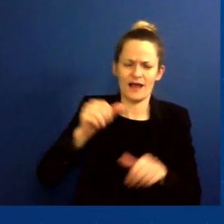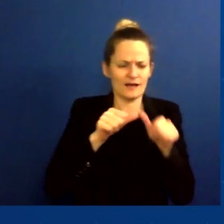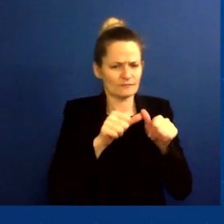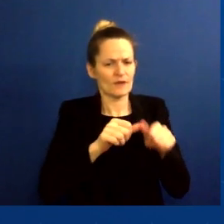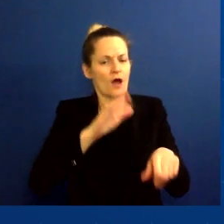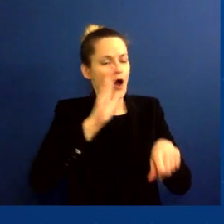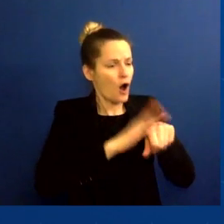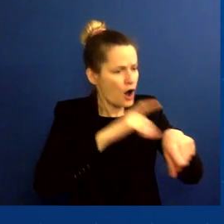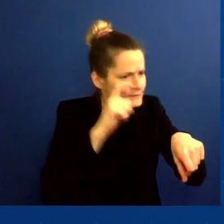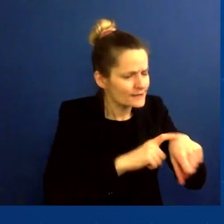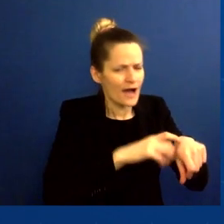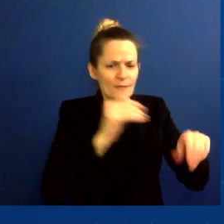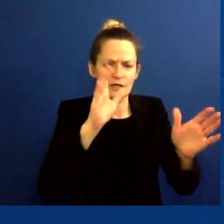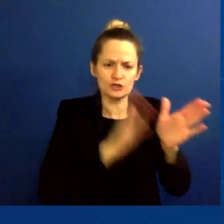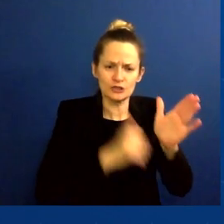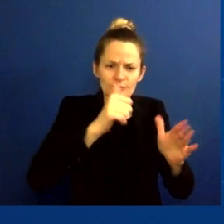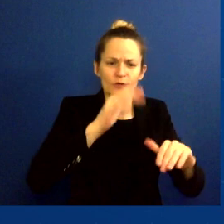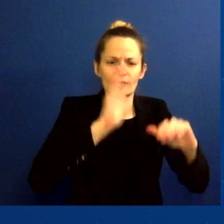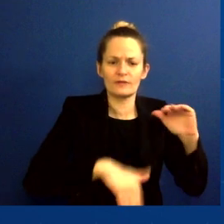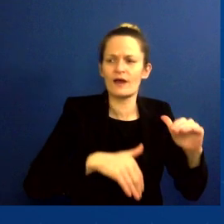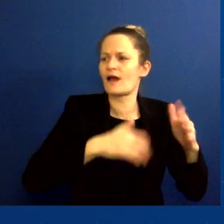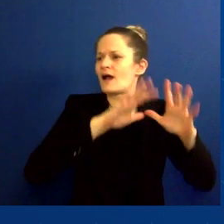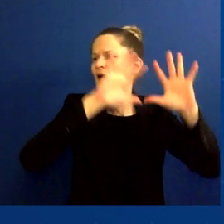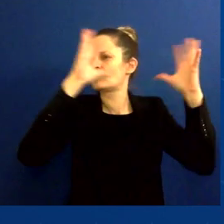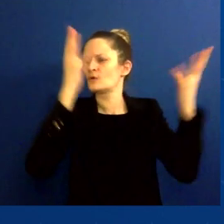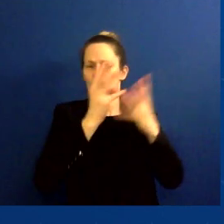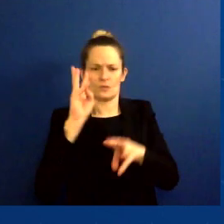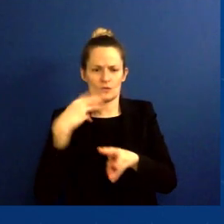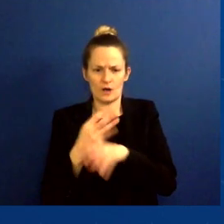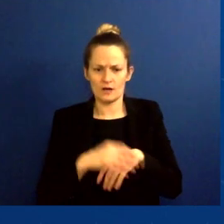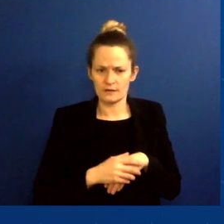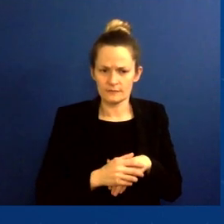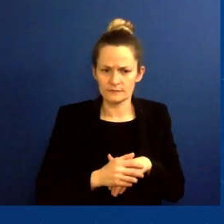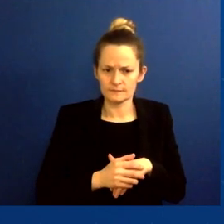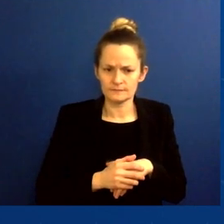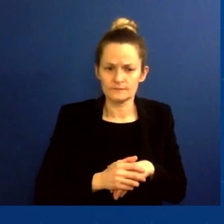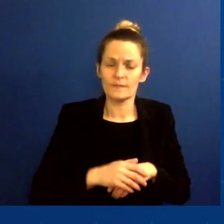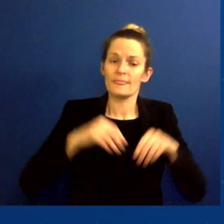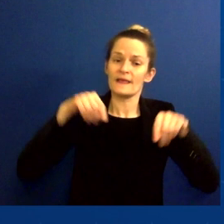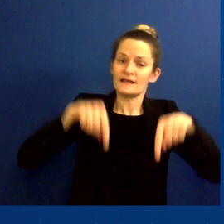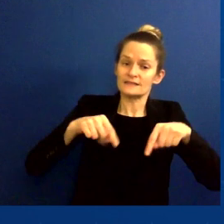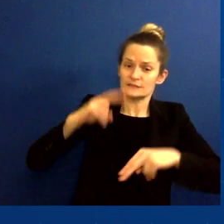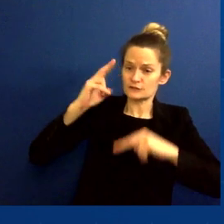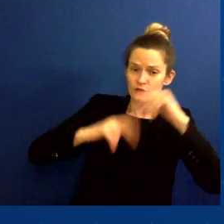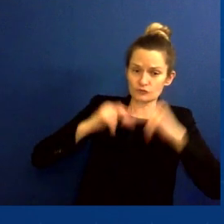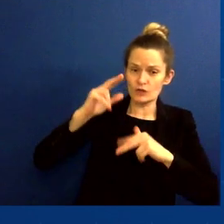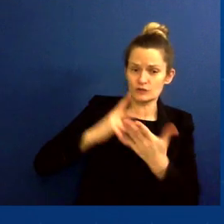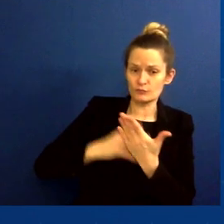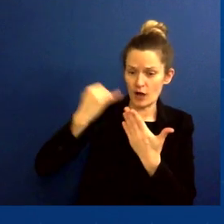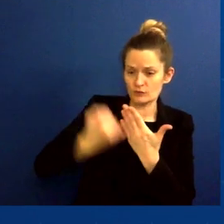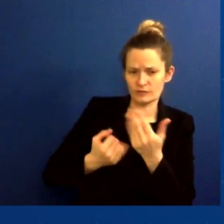that federal construction projects get completed on time and under budget, saving taxpayers money,